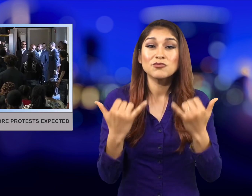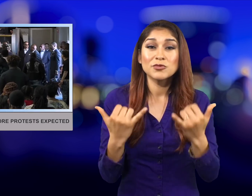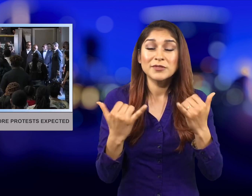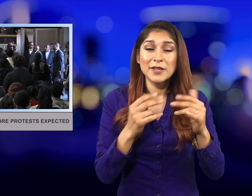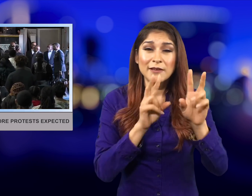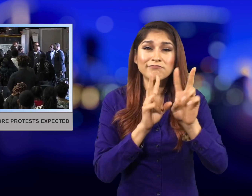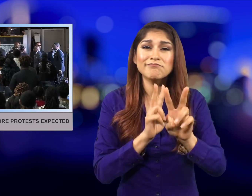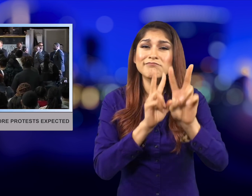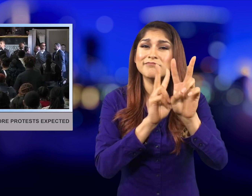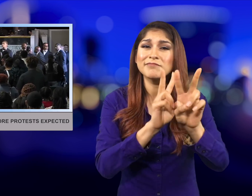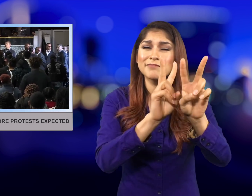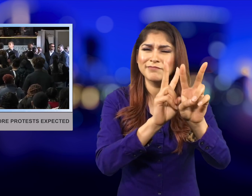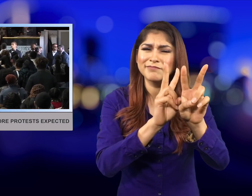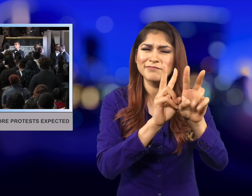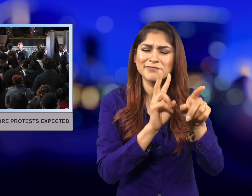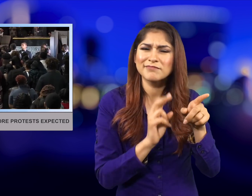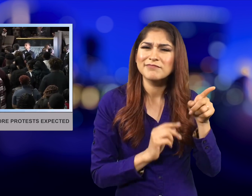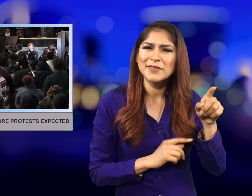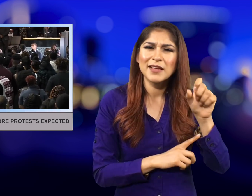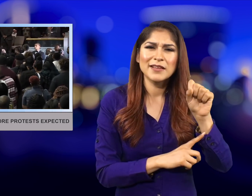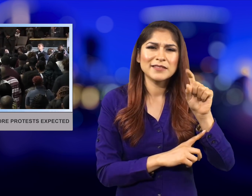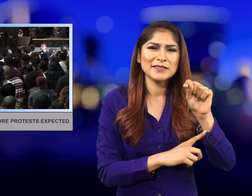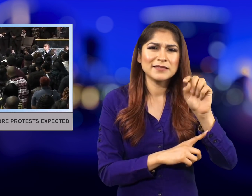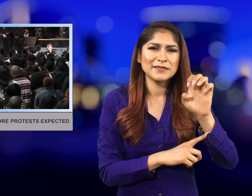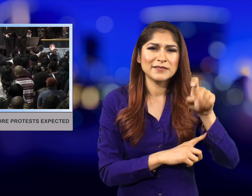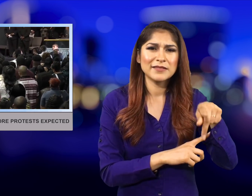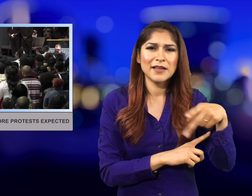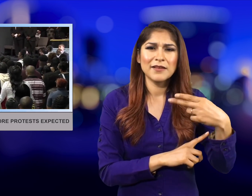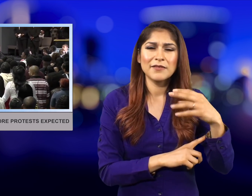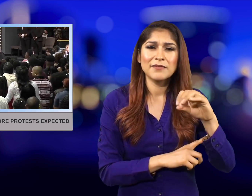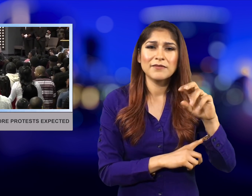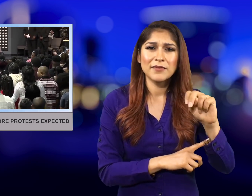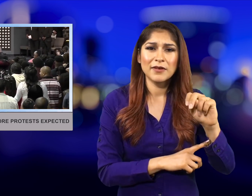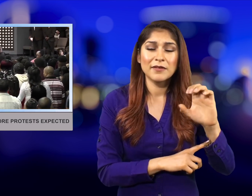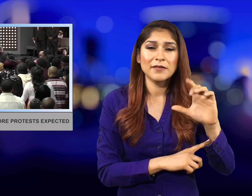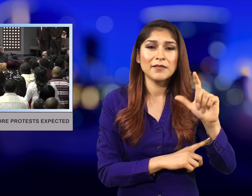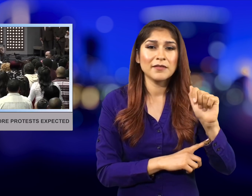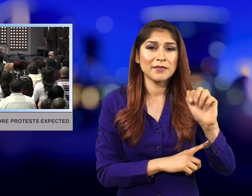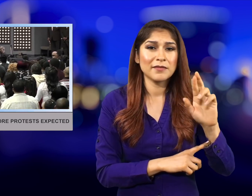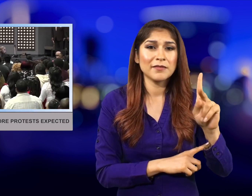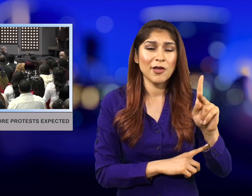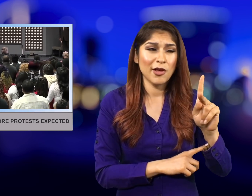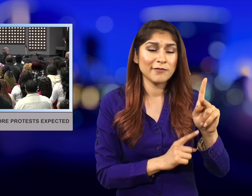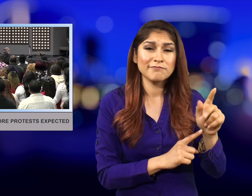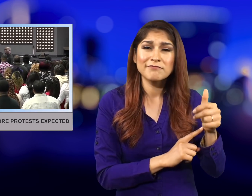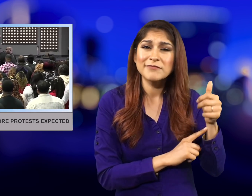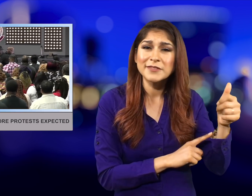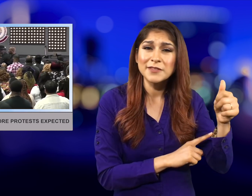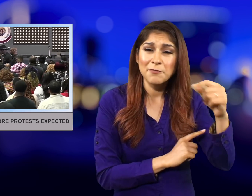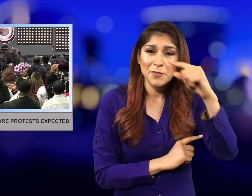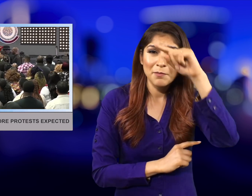The funeral for Stephon Clark was held today.